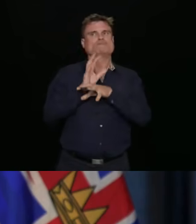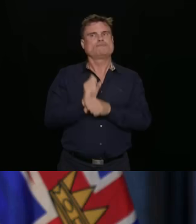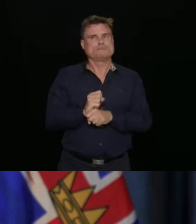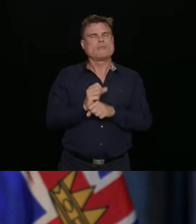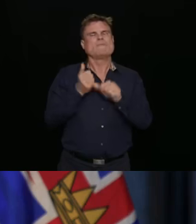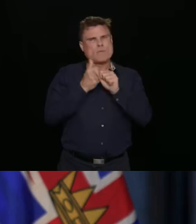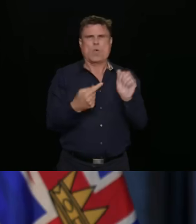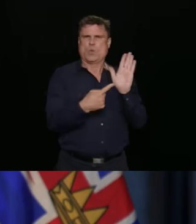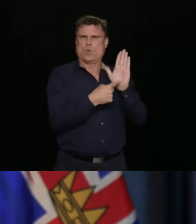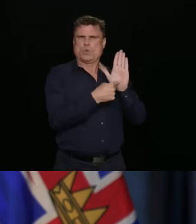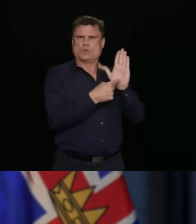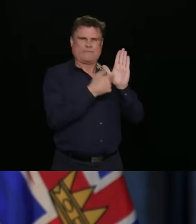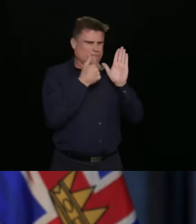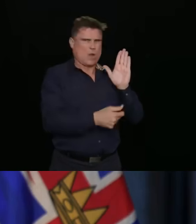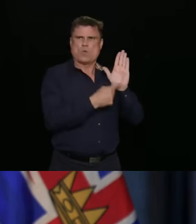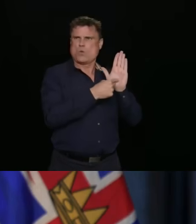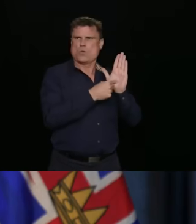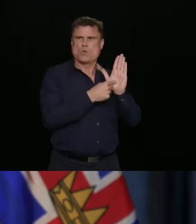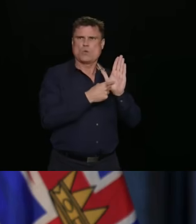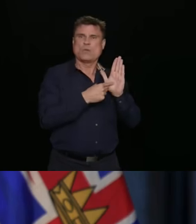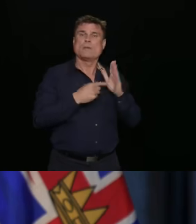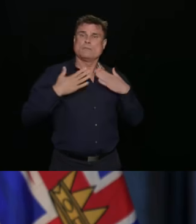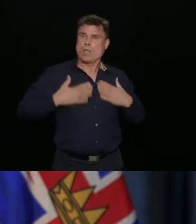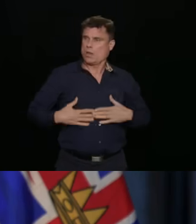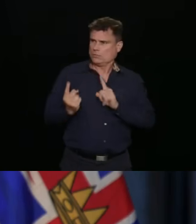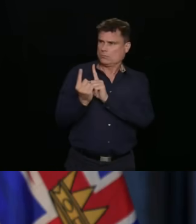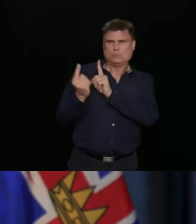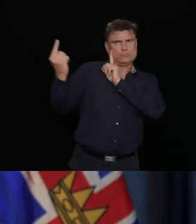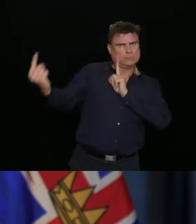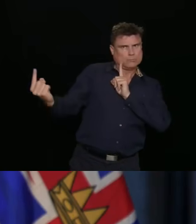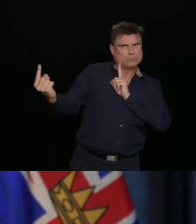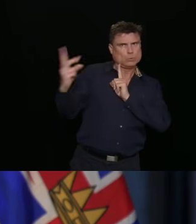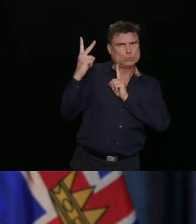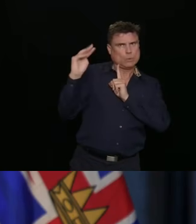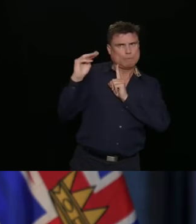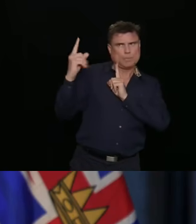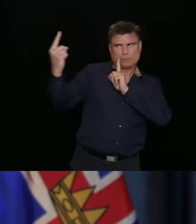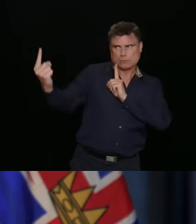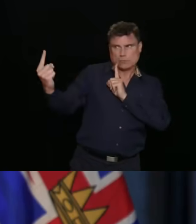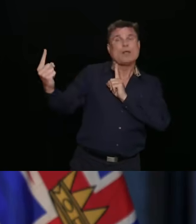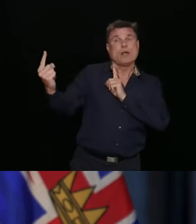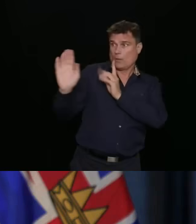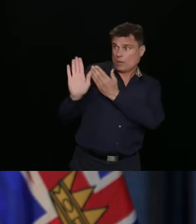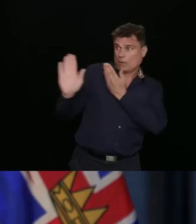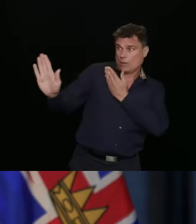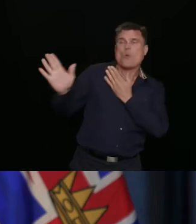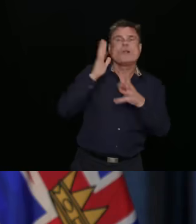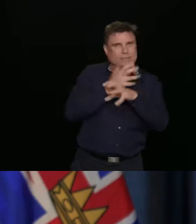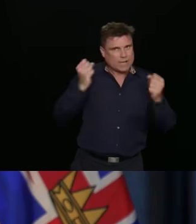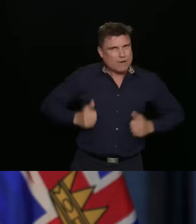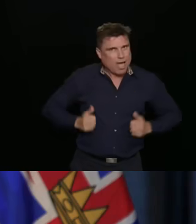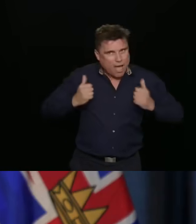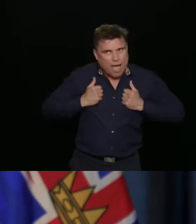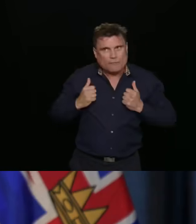pieces of eye Esquimalt, 6,367,000 pairs of gloves and gowns. You would like